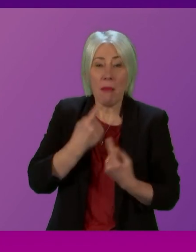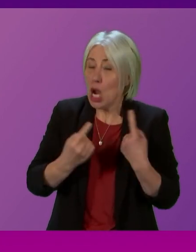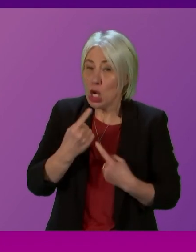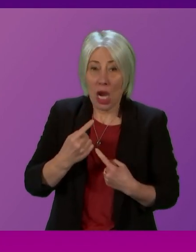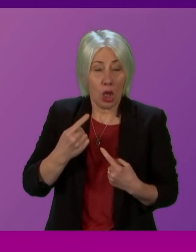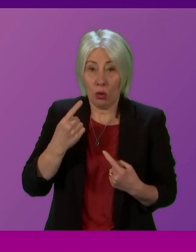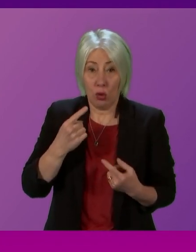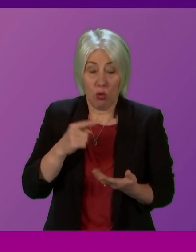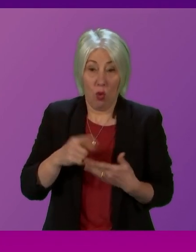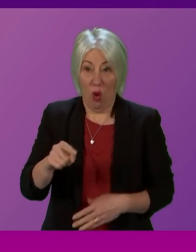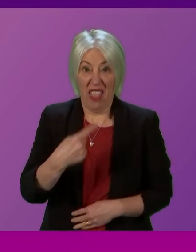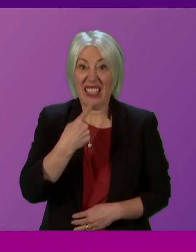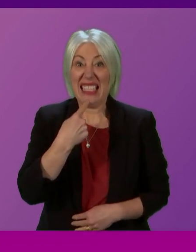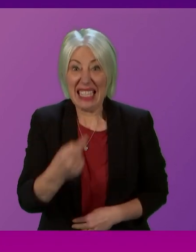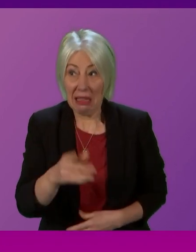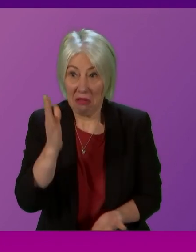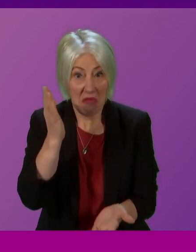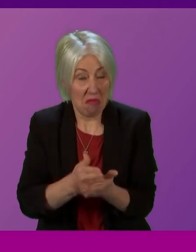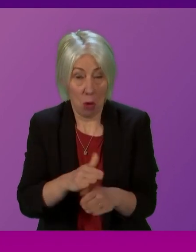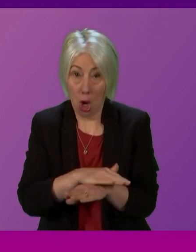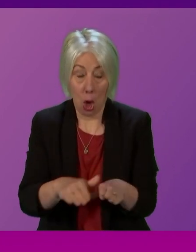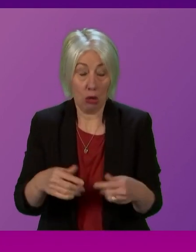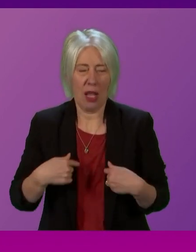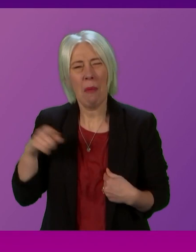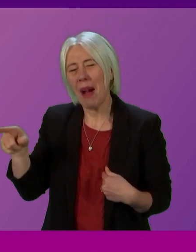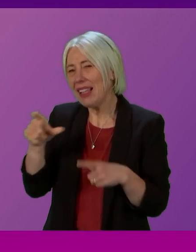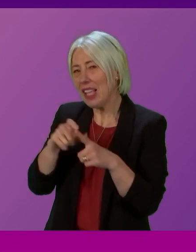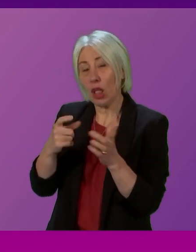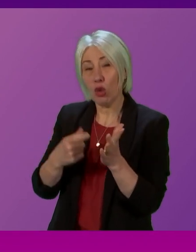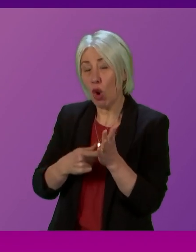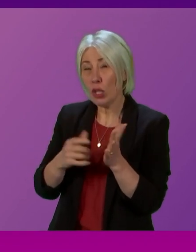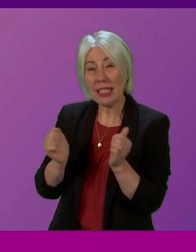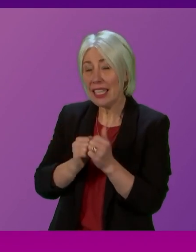those claims have validity. I do not think that Douglas Ross and I are disagreeing here.